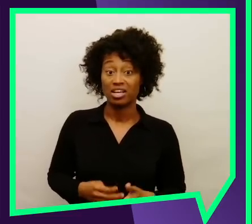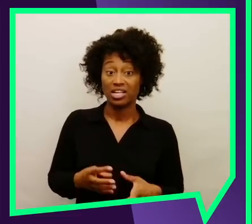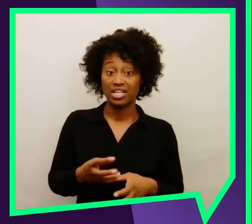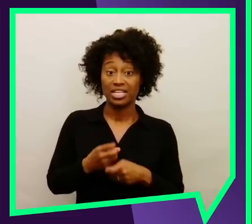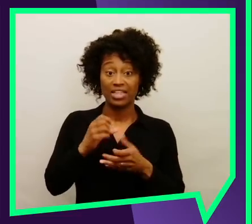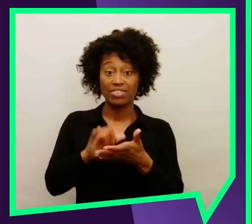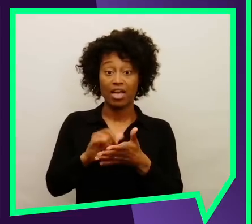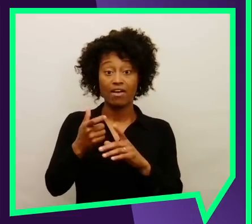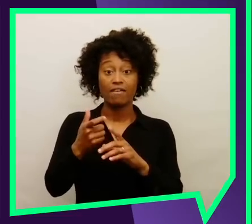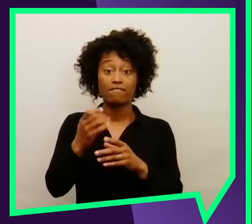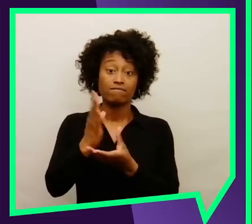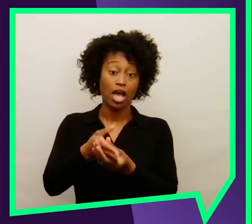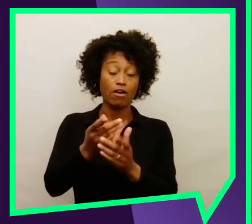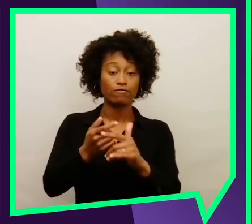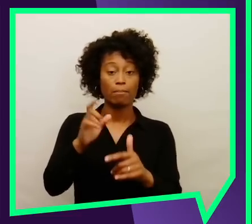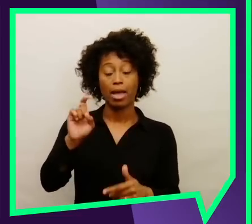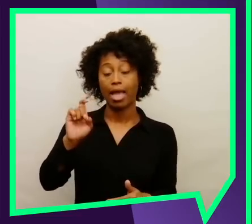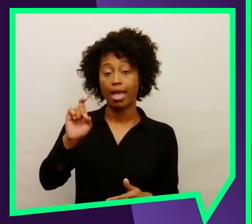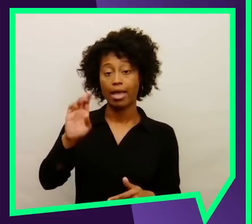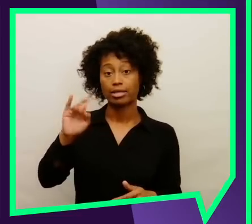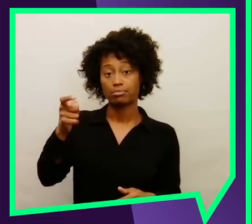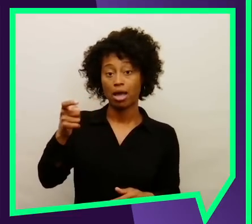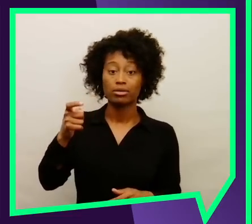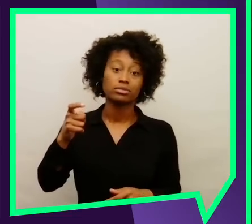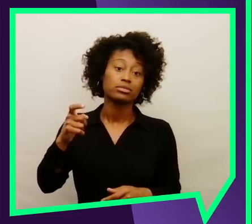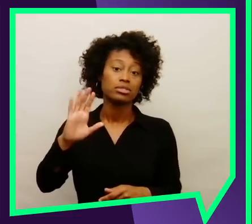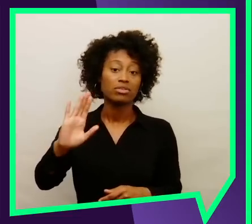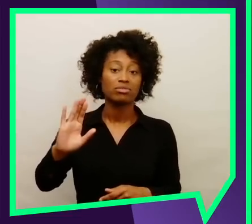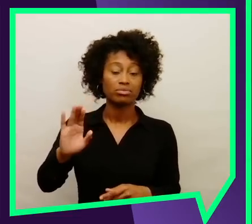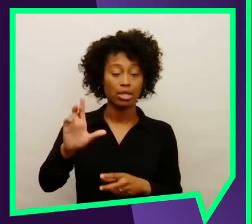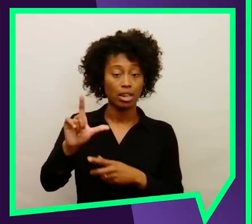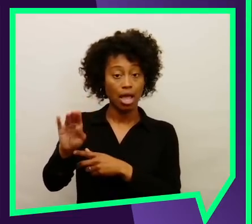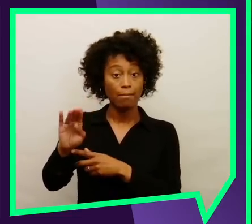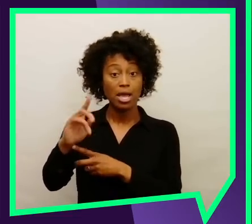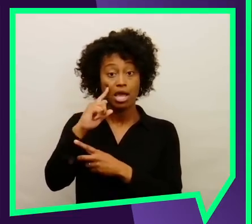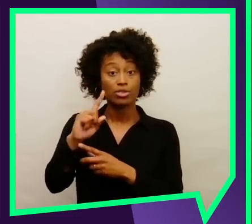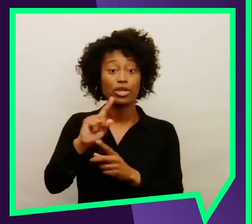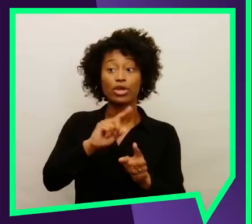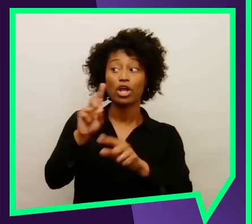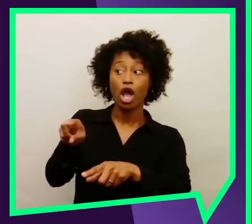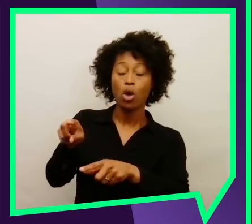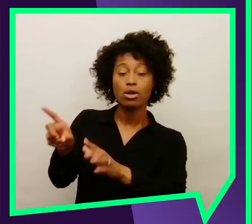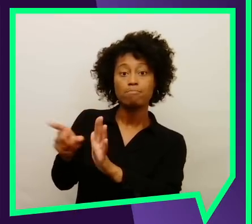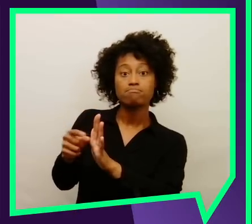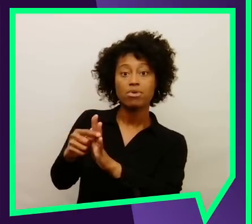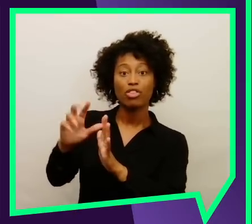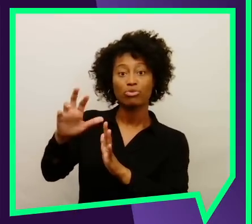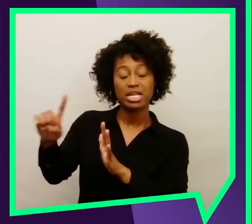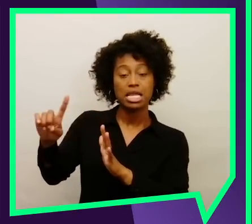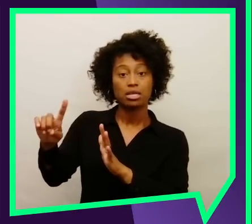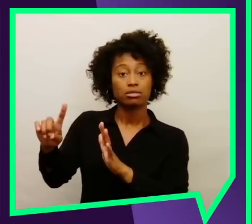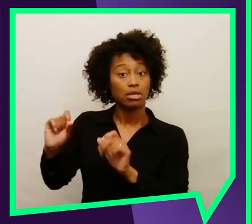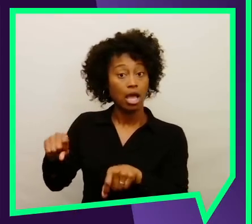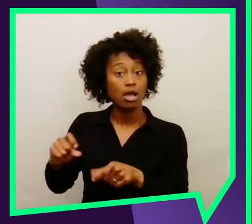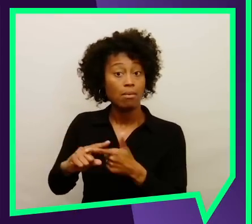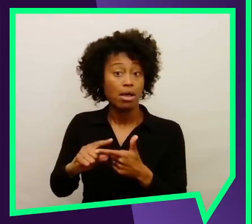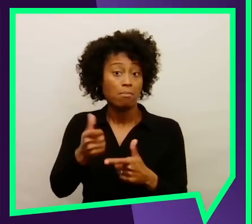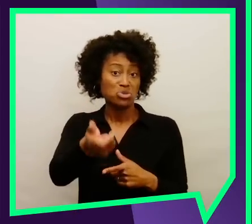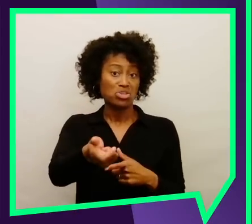And this is what I used to make it easier to maneuver. You can get files from the Xbox Design Lab.